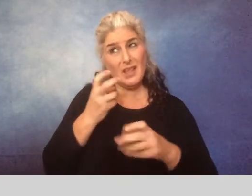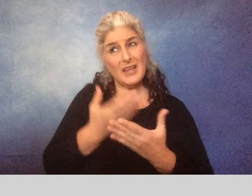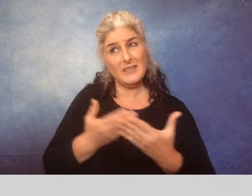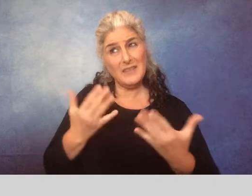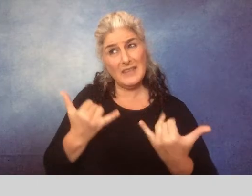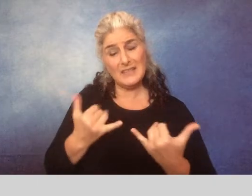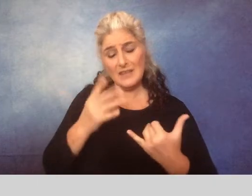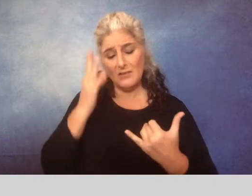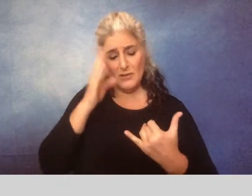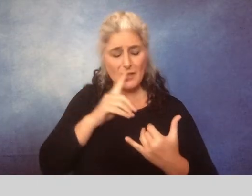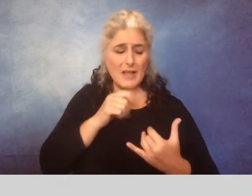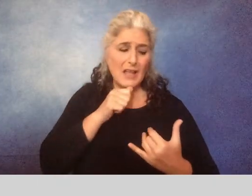His password is easy to hack.